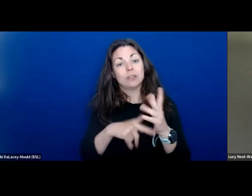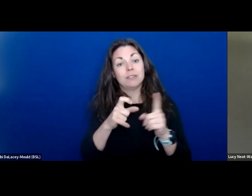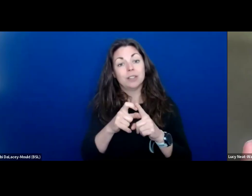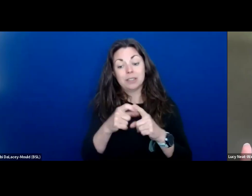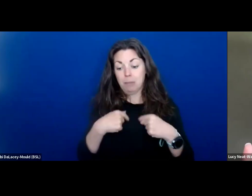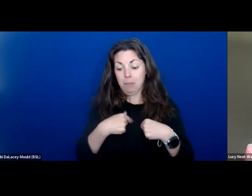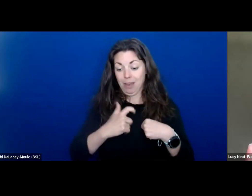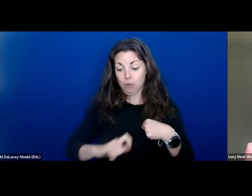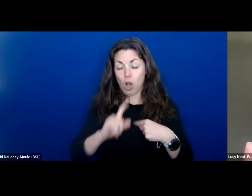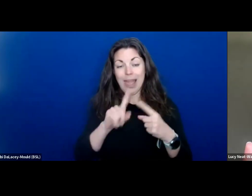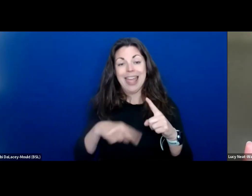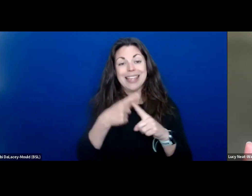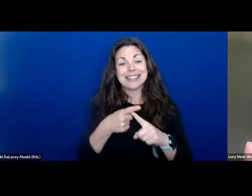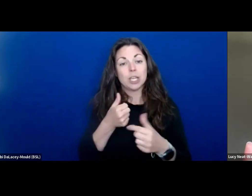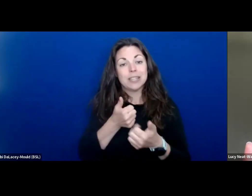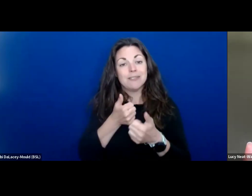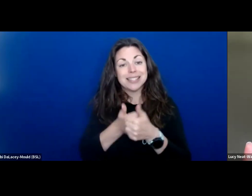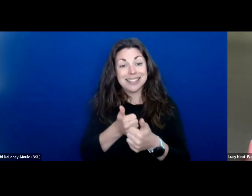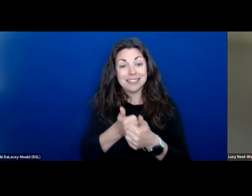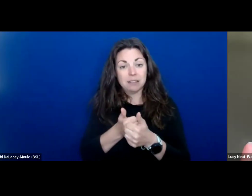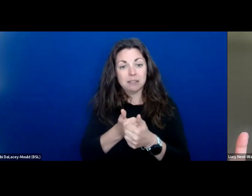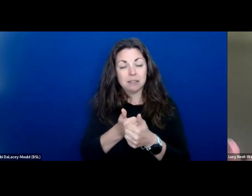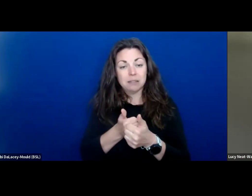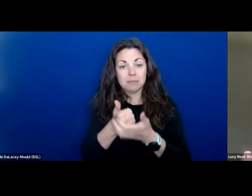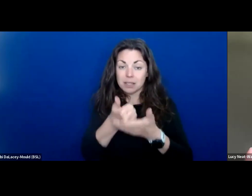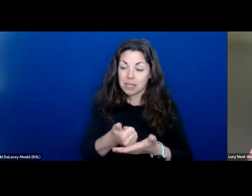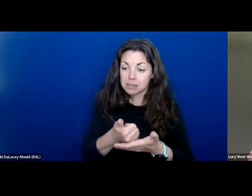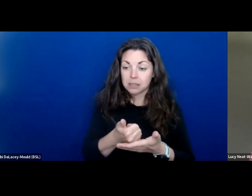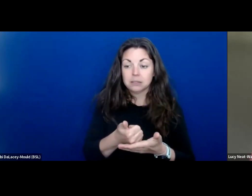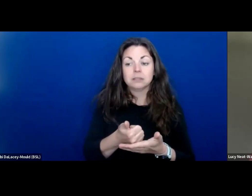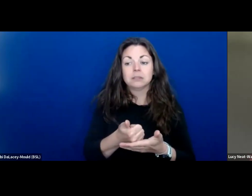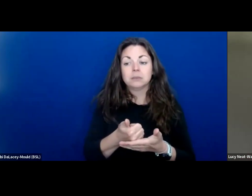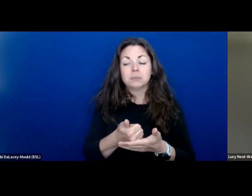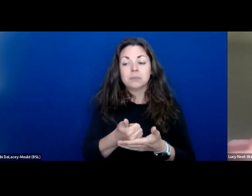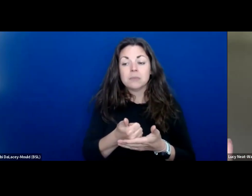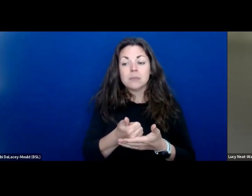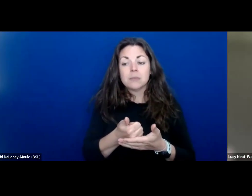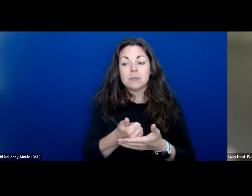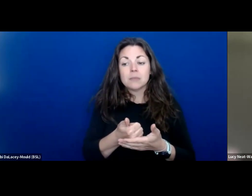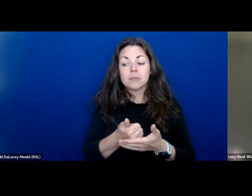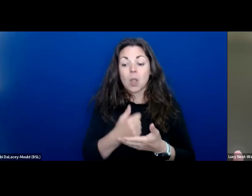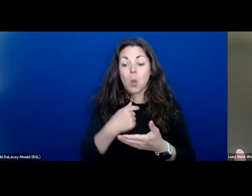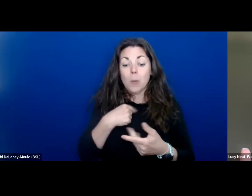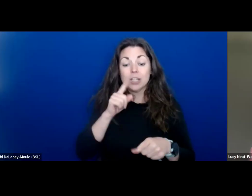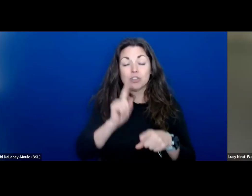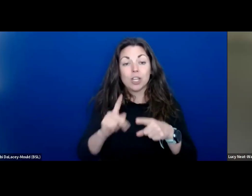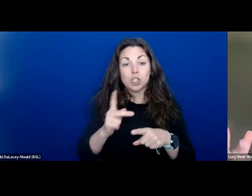So one of the things that we did when we were trying to relaunch Access Salford is we